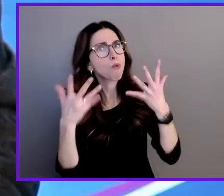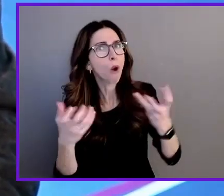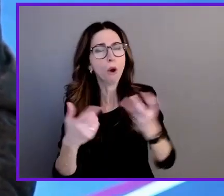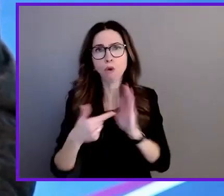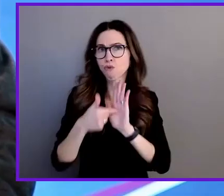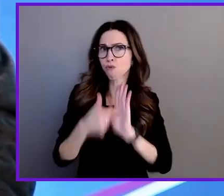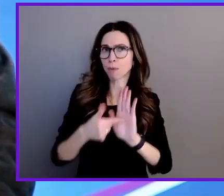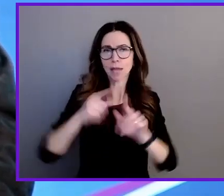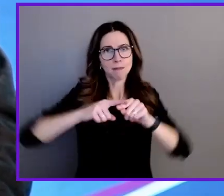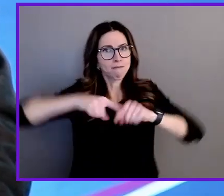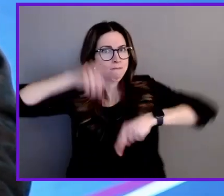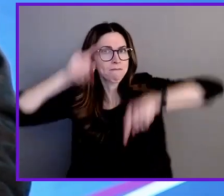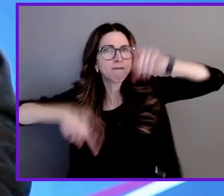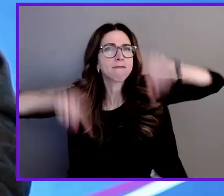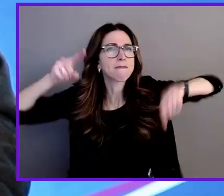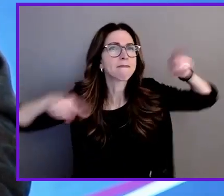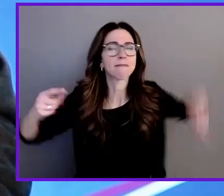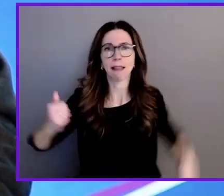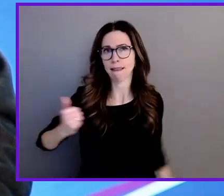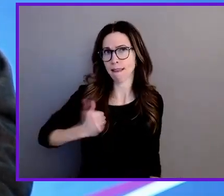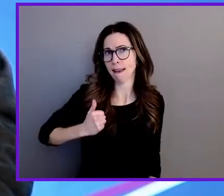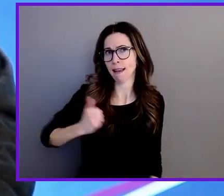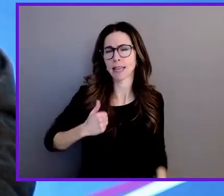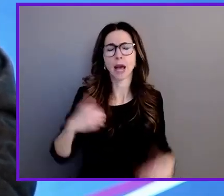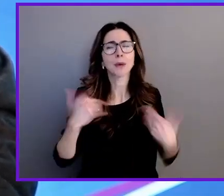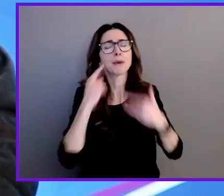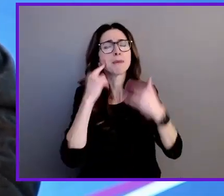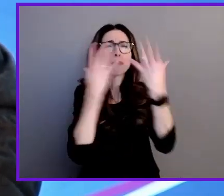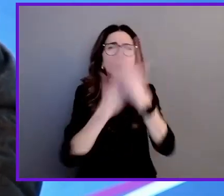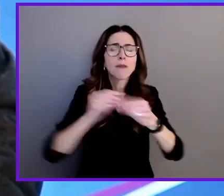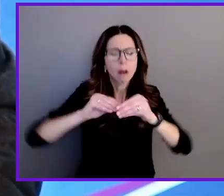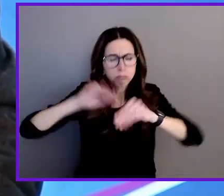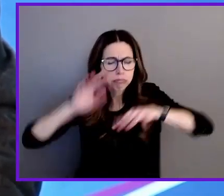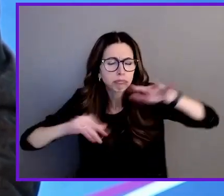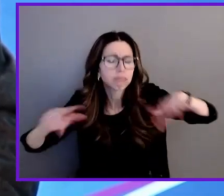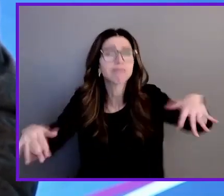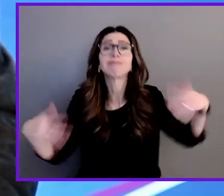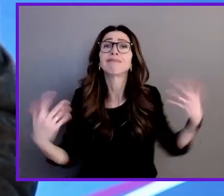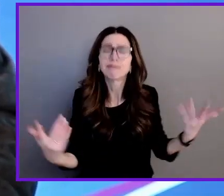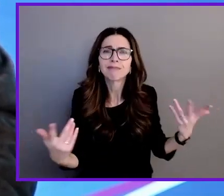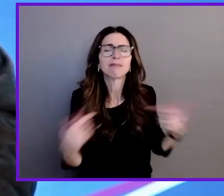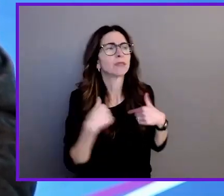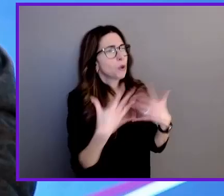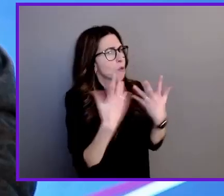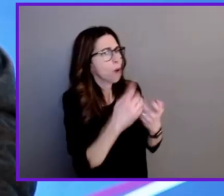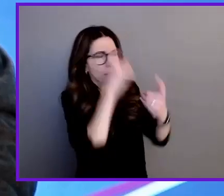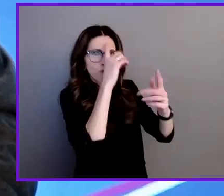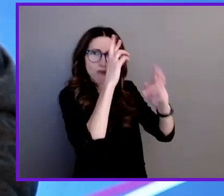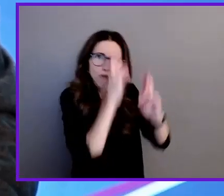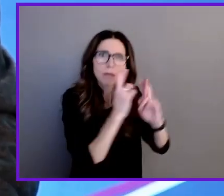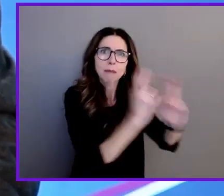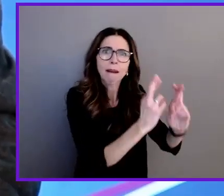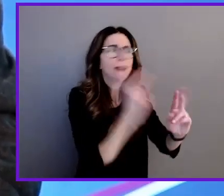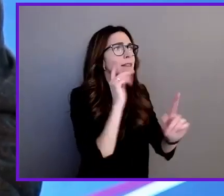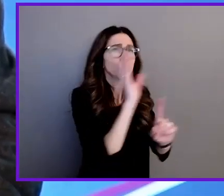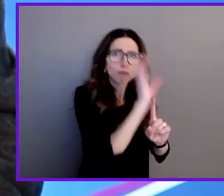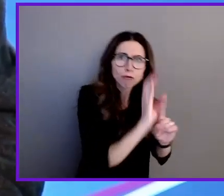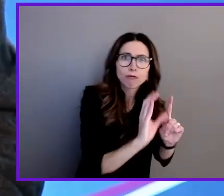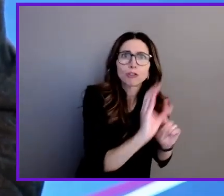An arts sector that acknowledges the cultural sovereignty of Indigenous peoples and respects the concepts of First Nation, Inuit, and Métis